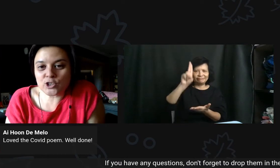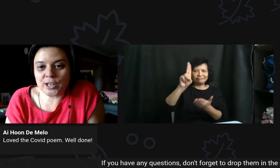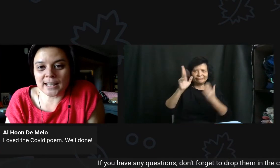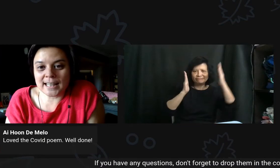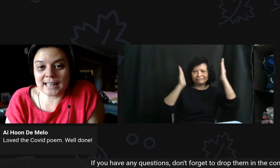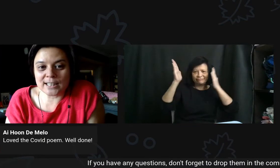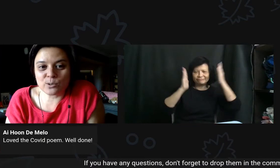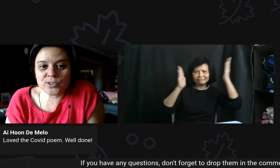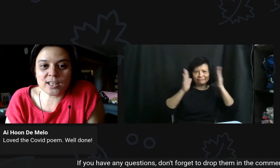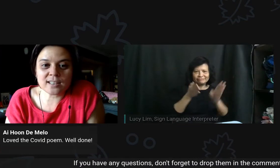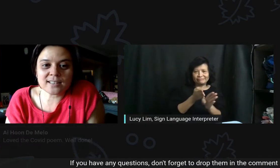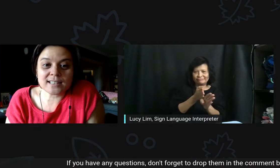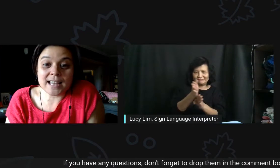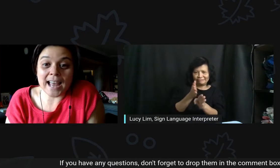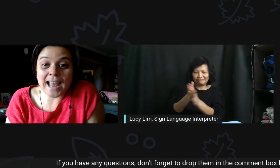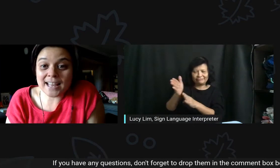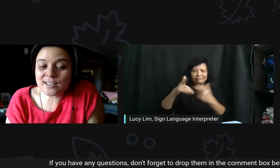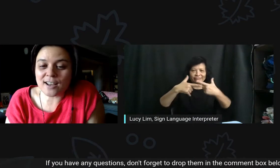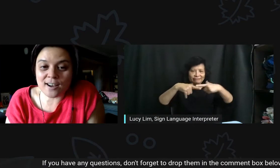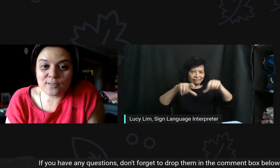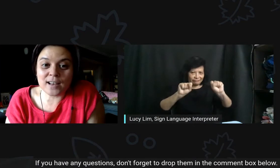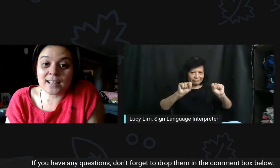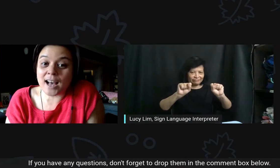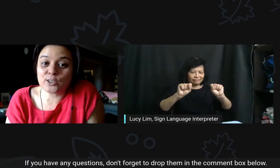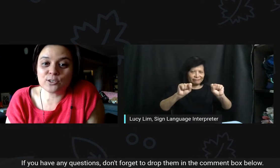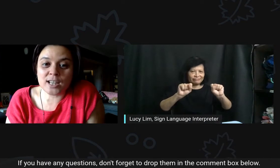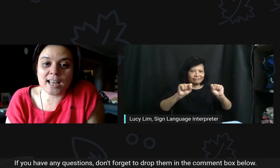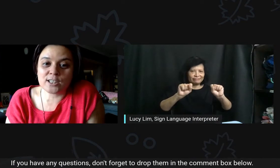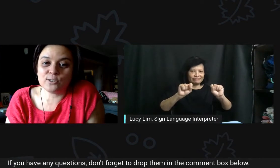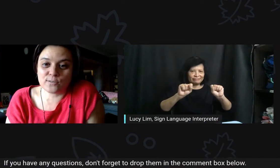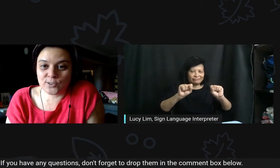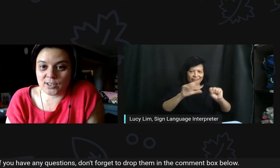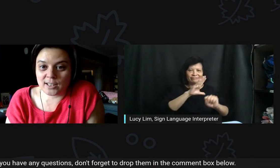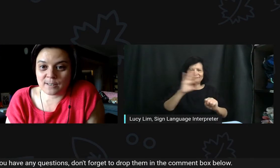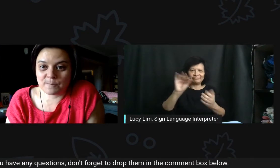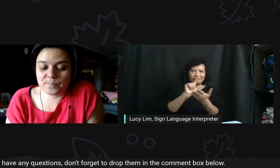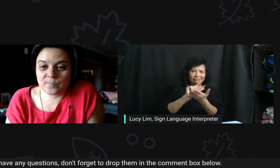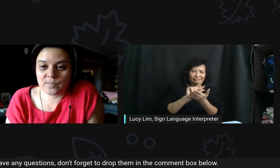majoring in linguistics and of Gallaudet University,